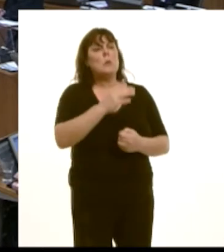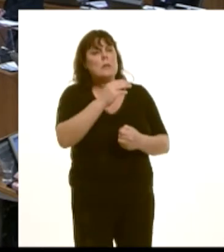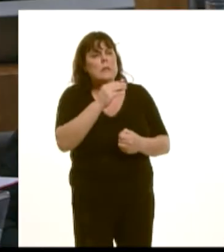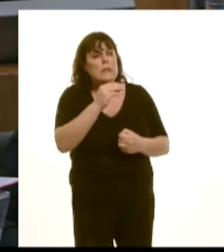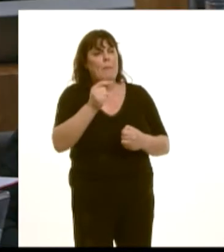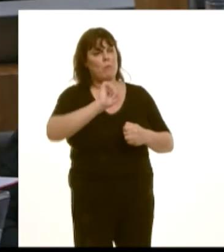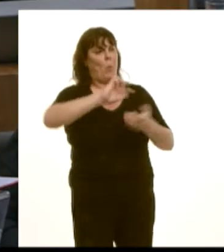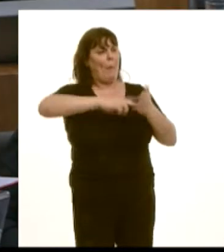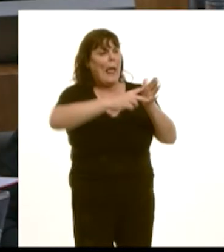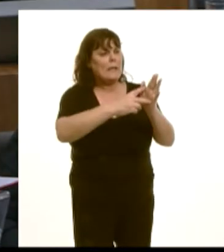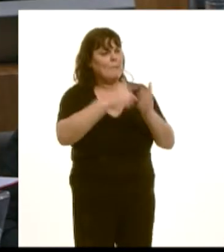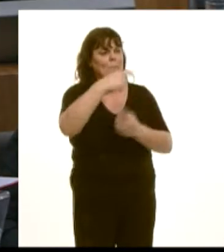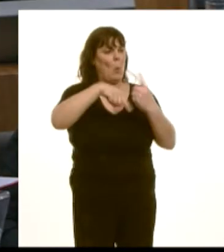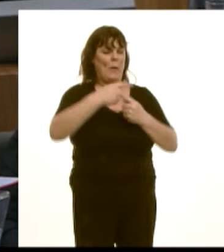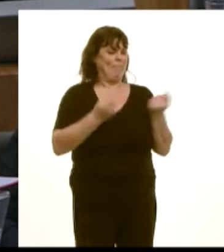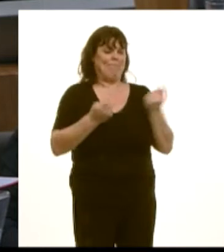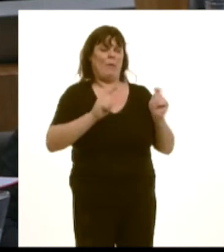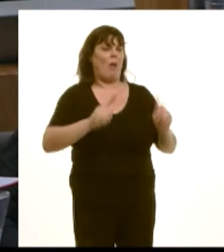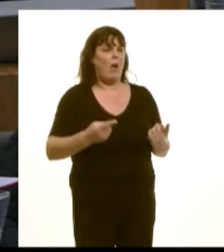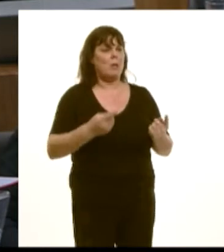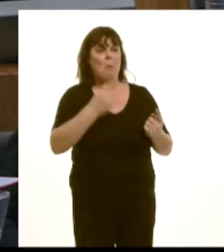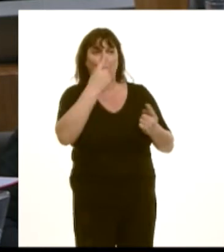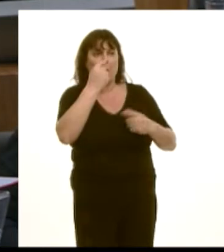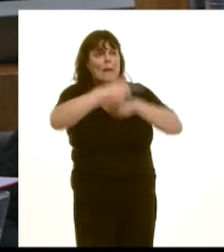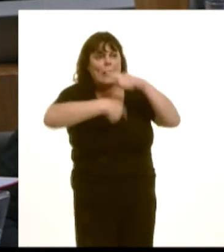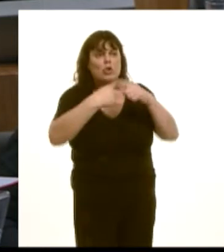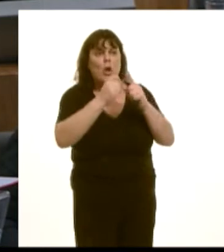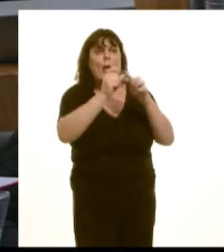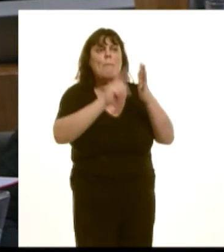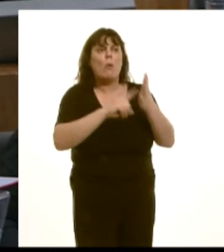We expect that to be the case in April of next year. The Minister, in any event, has